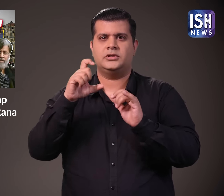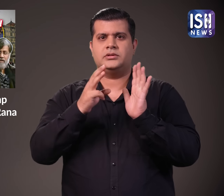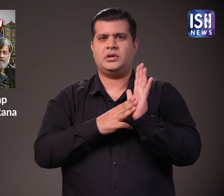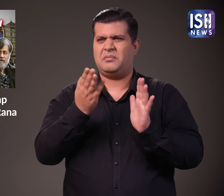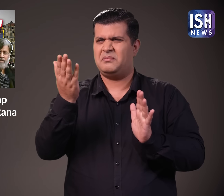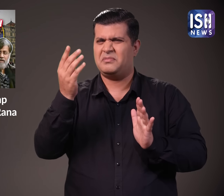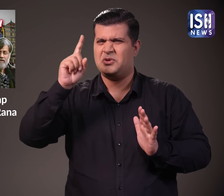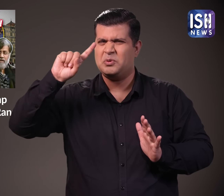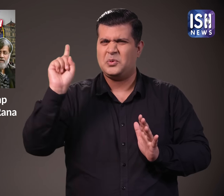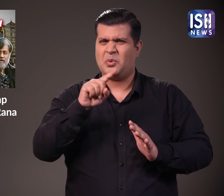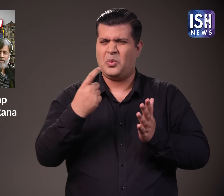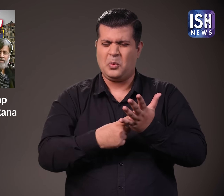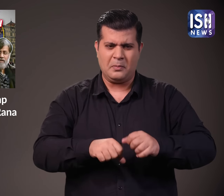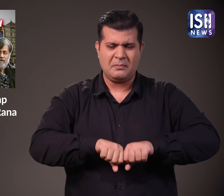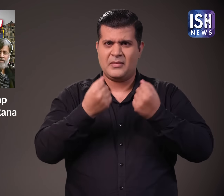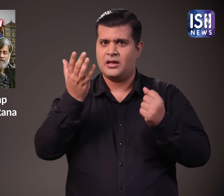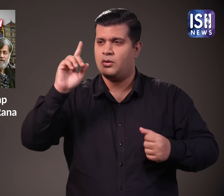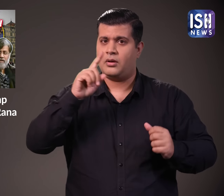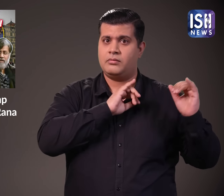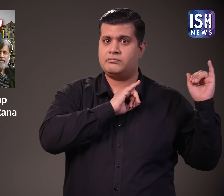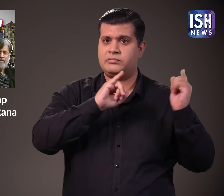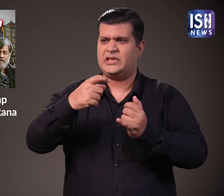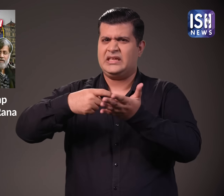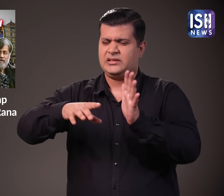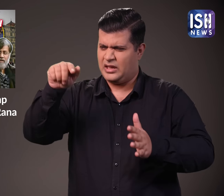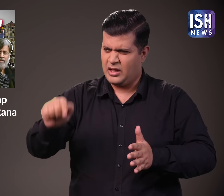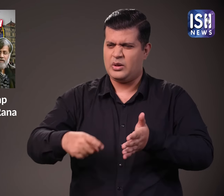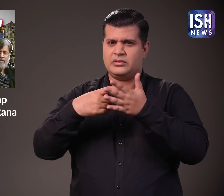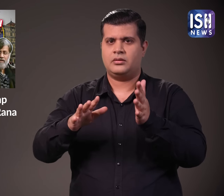The CM was also criticized and called for immediate resignation.